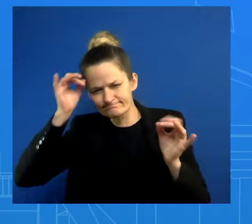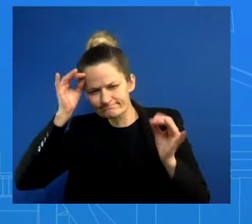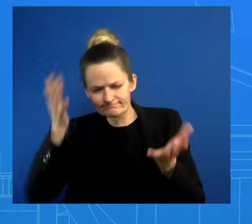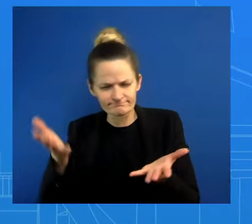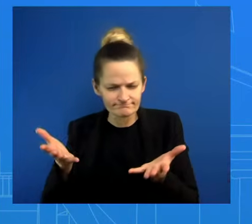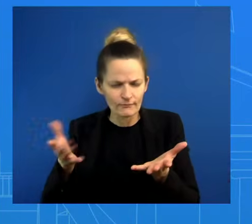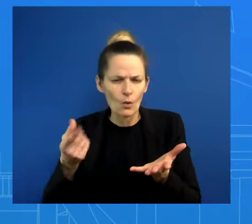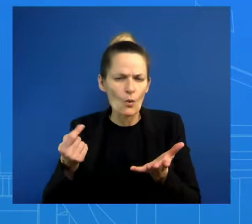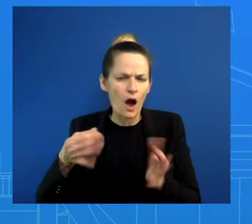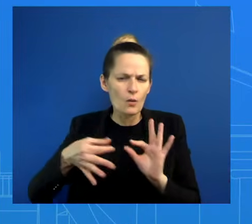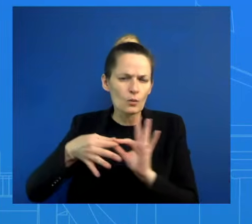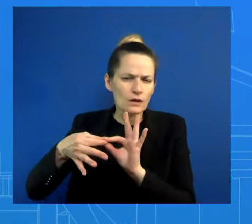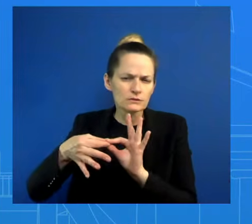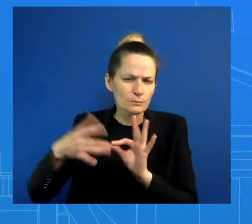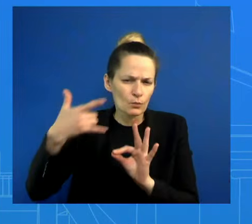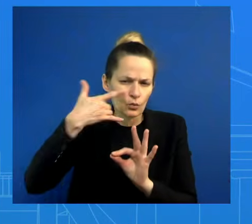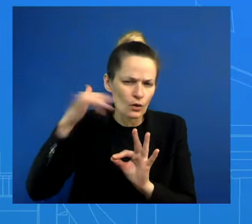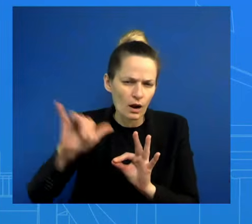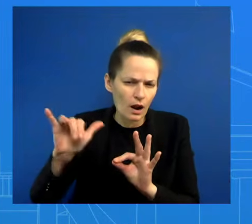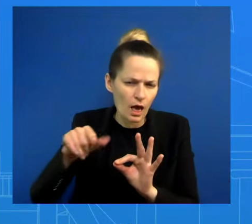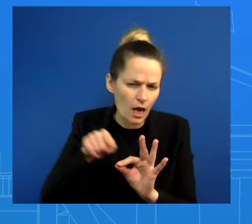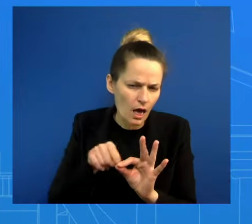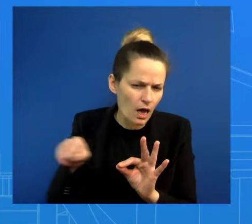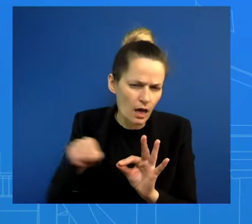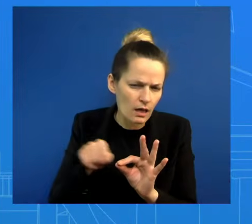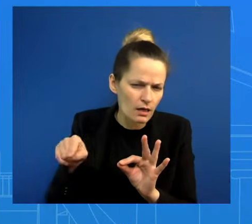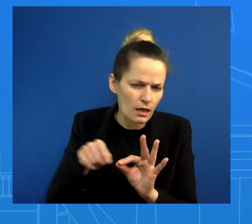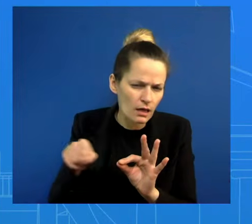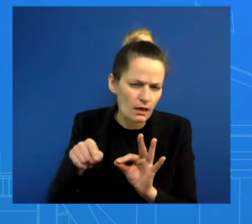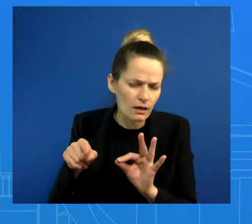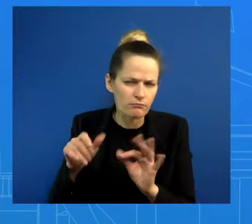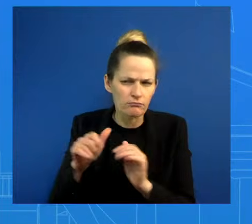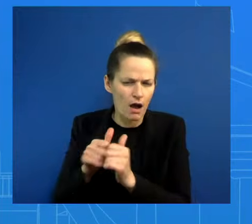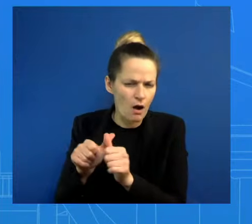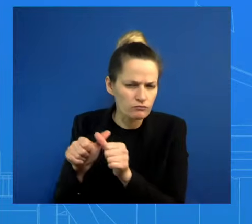And it's -- we're going to do this in line with what's in our interest.